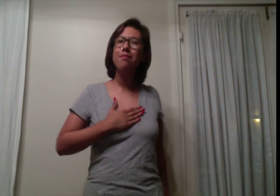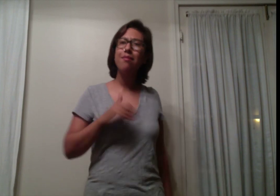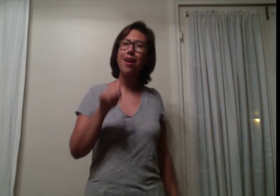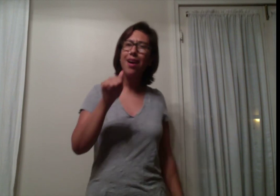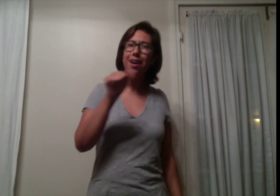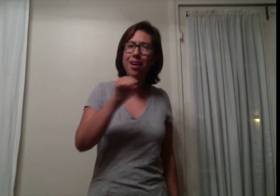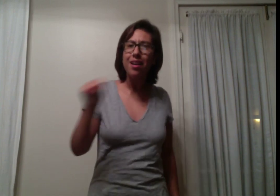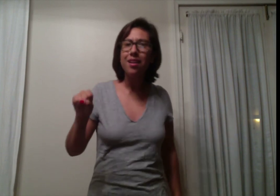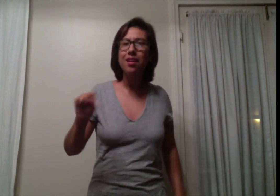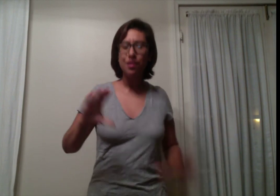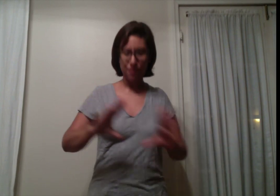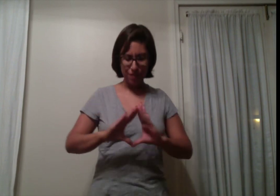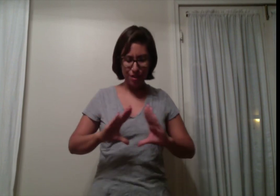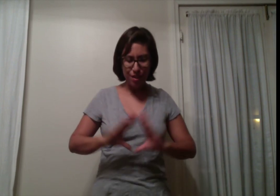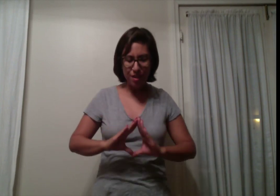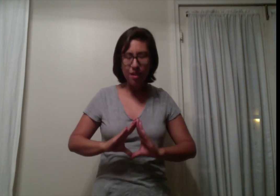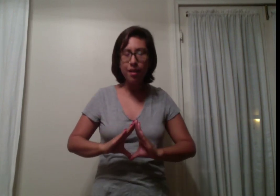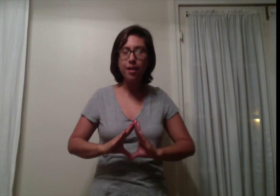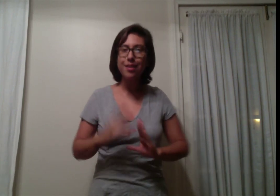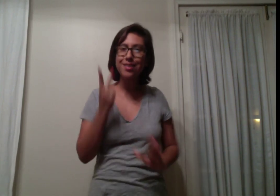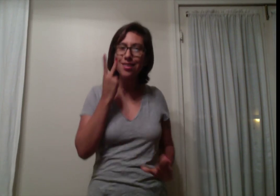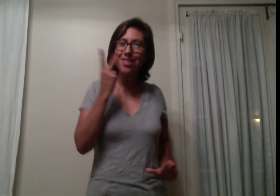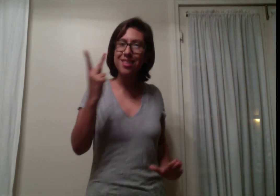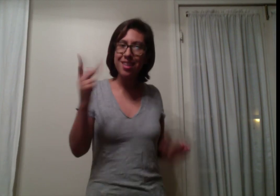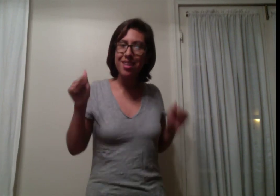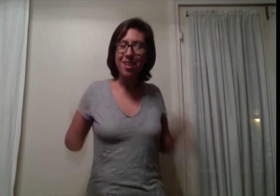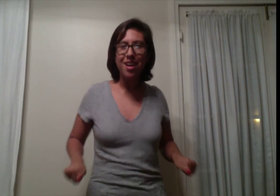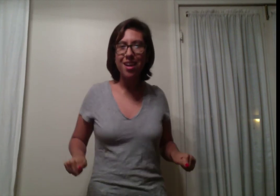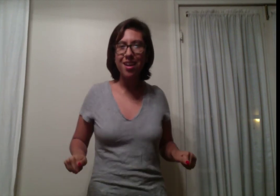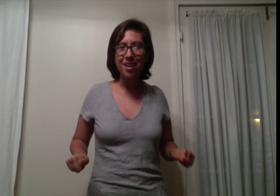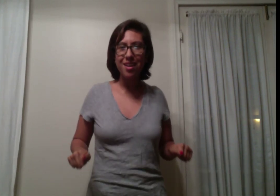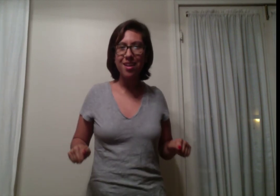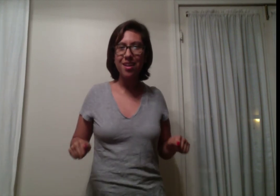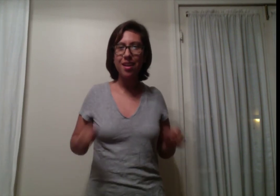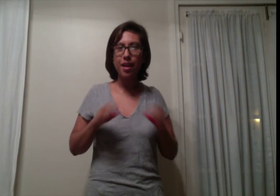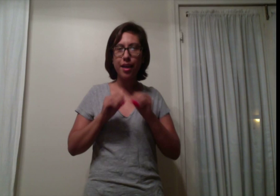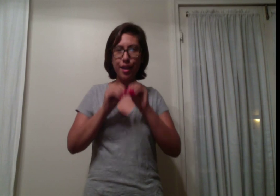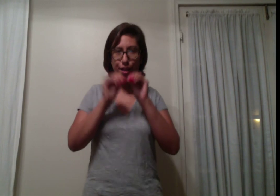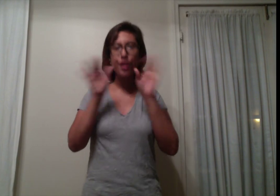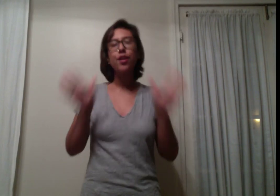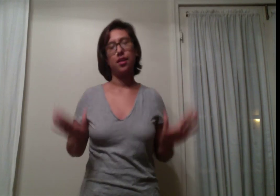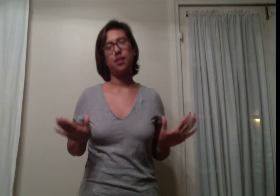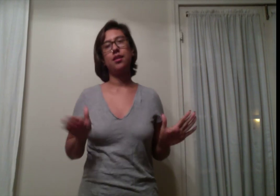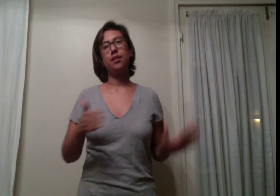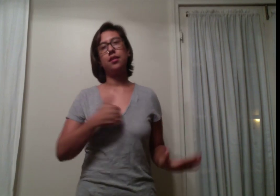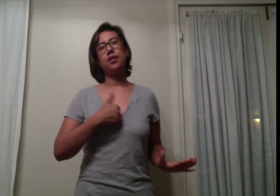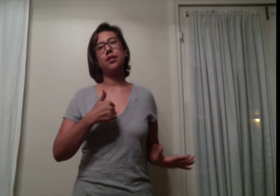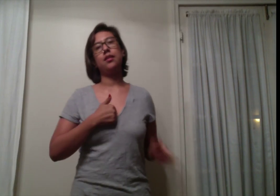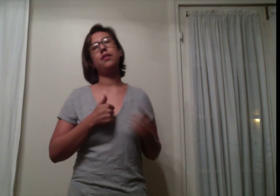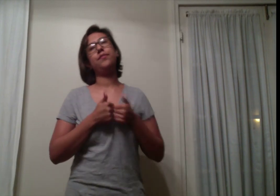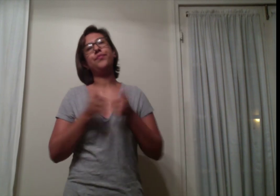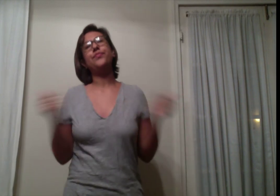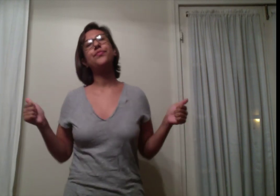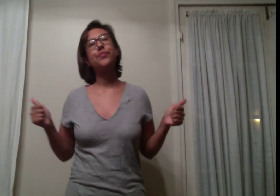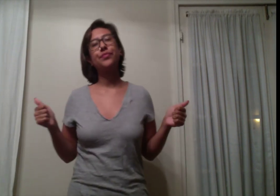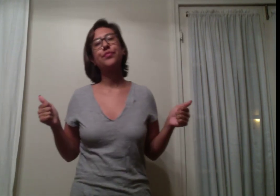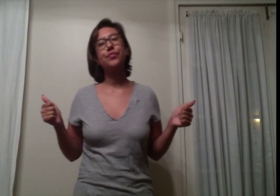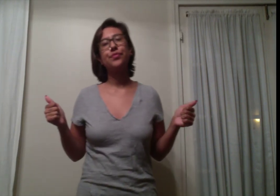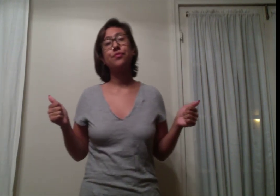My ass and vagina were completely exposed outside [clearly]